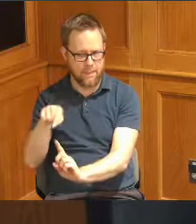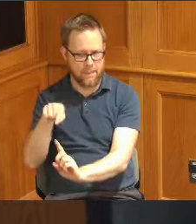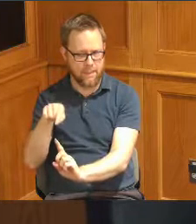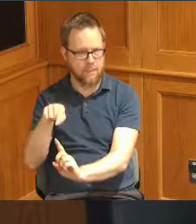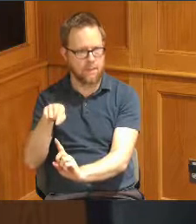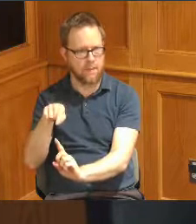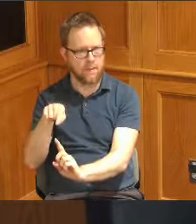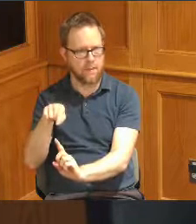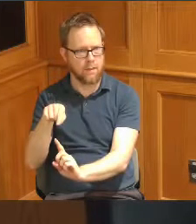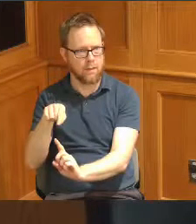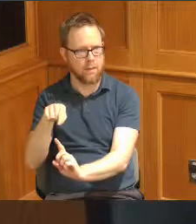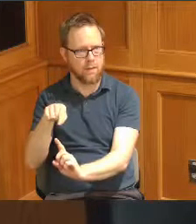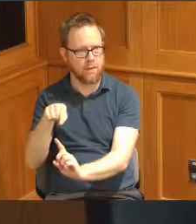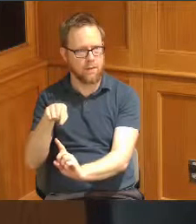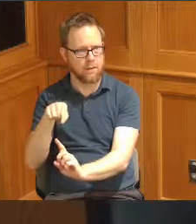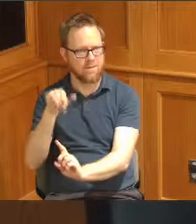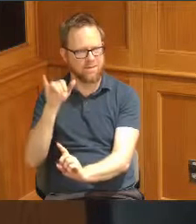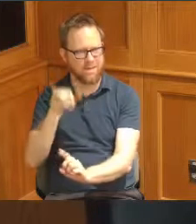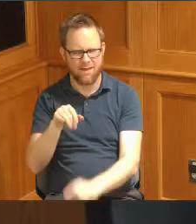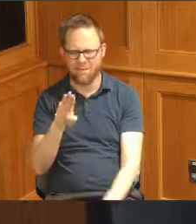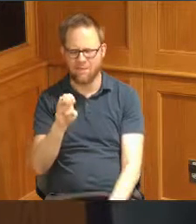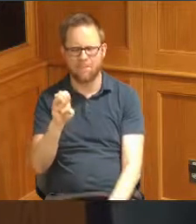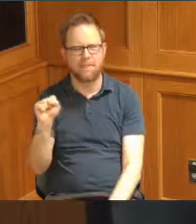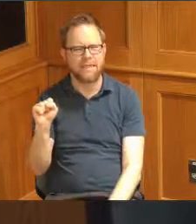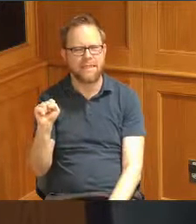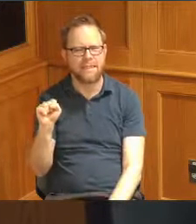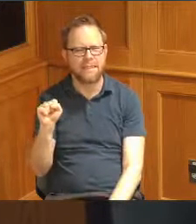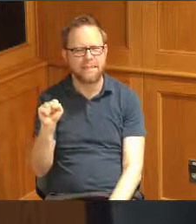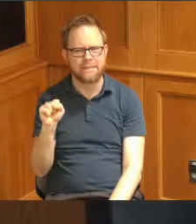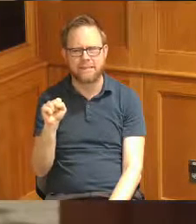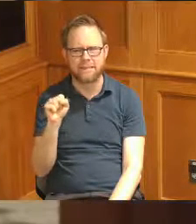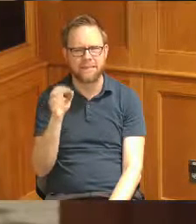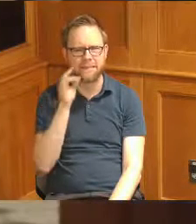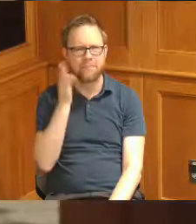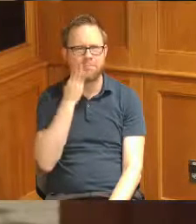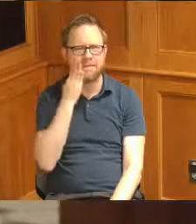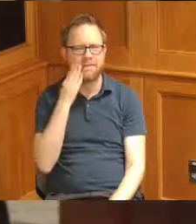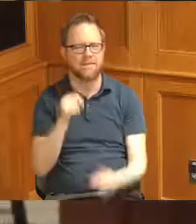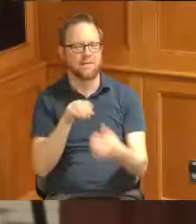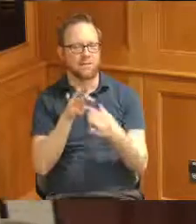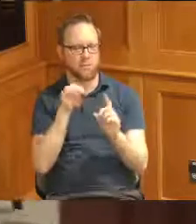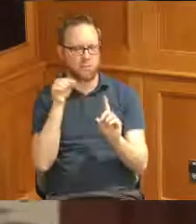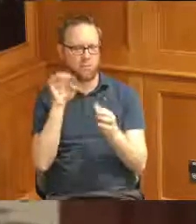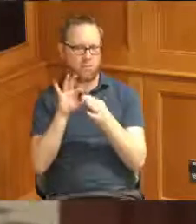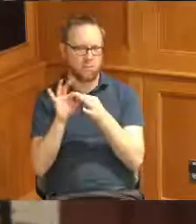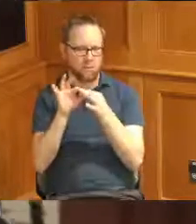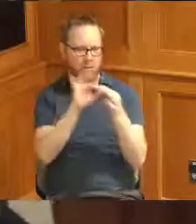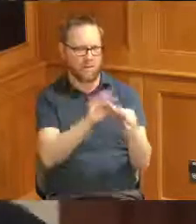I wonder of course is this the bees this is adjacent to the bee party okay yes I saw y'all